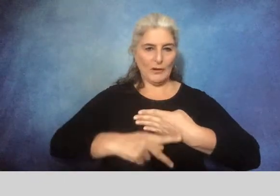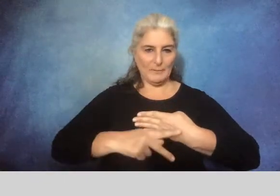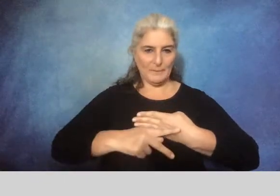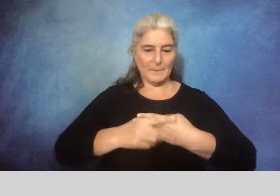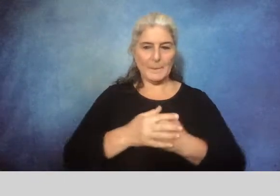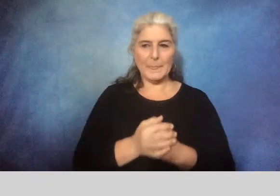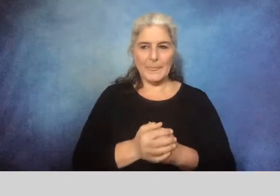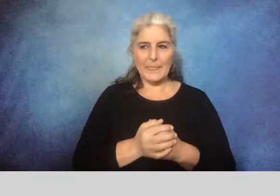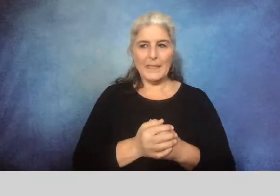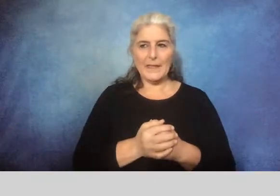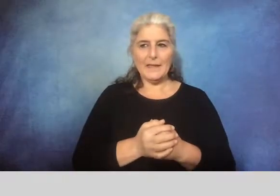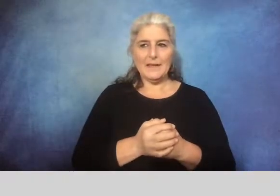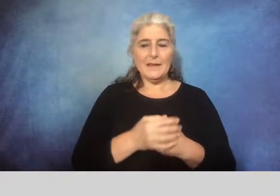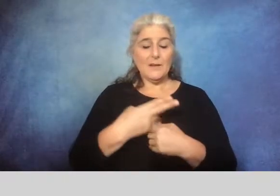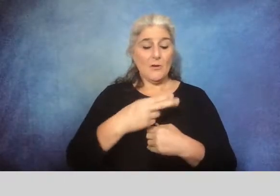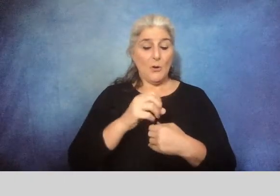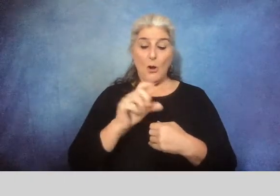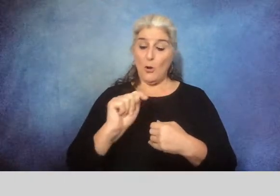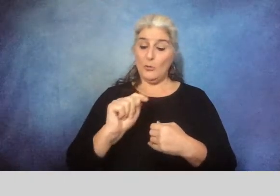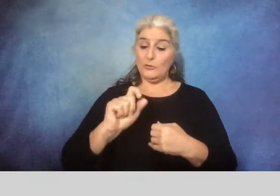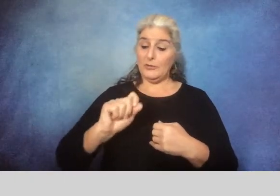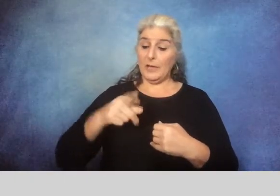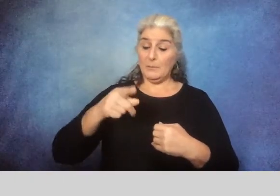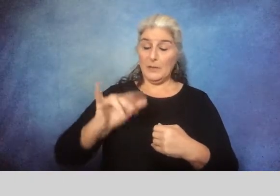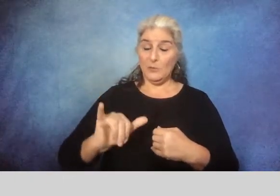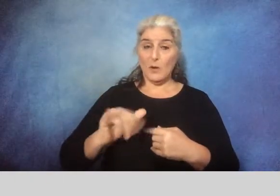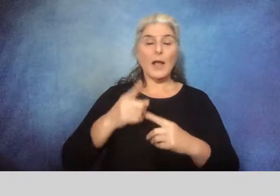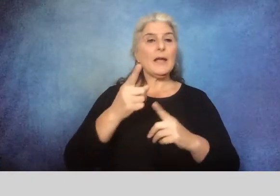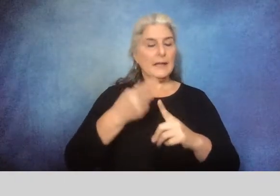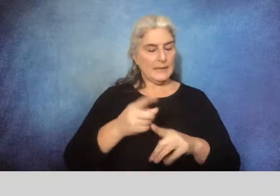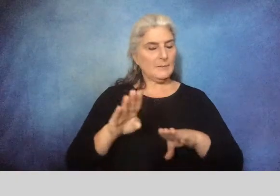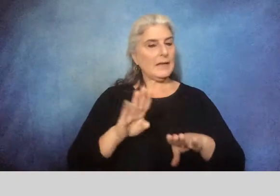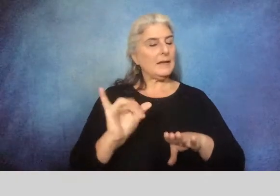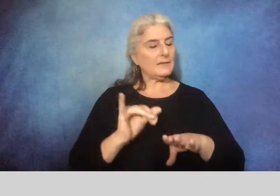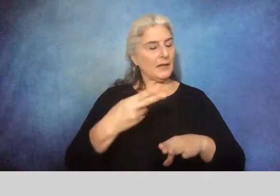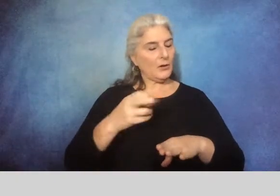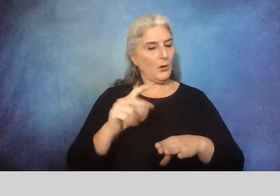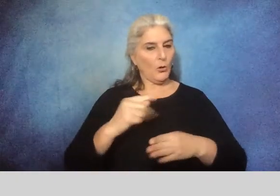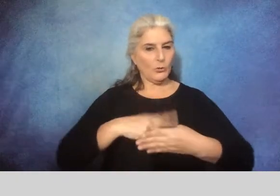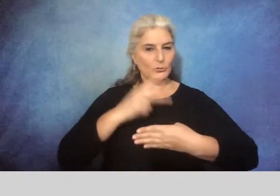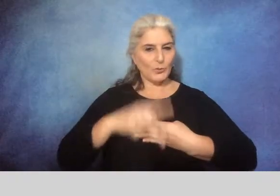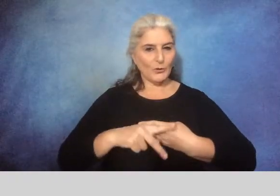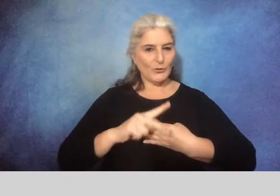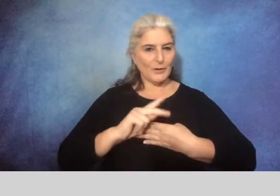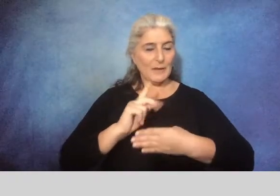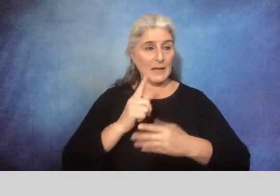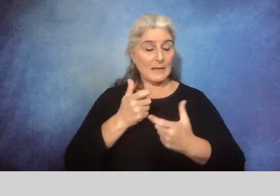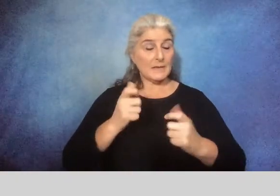Now an example, host.py acts as a host program. And the main objective of the host.py file is to